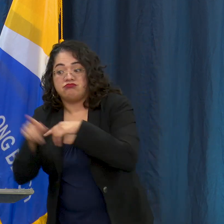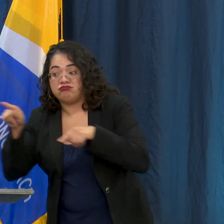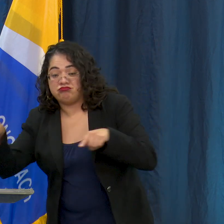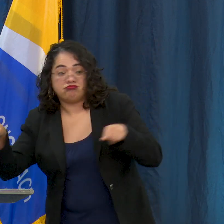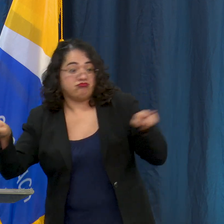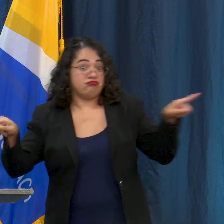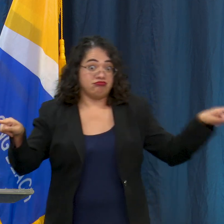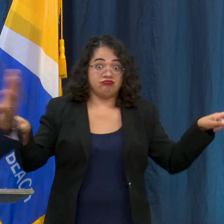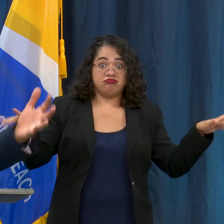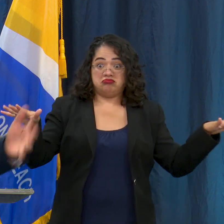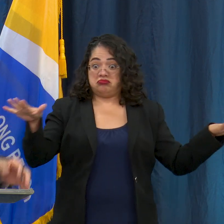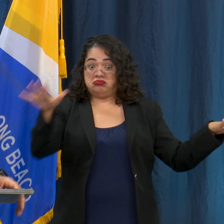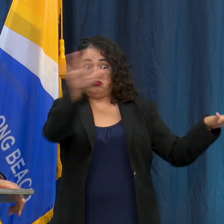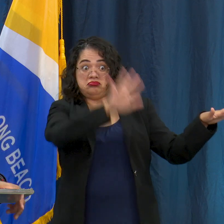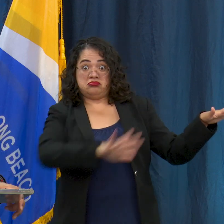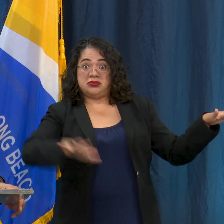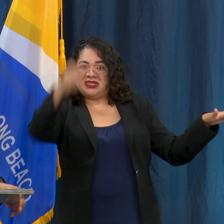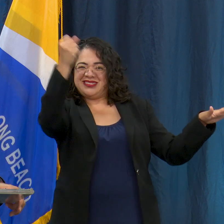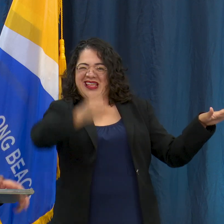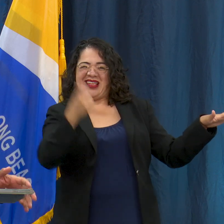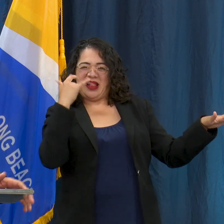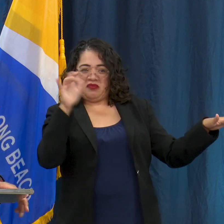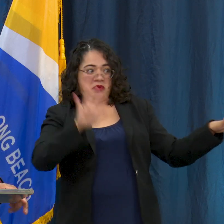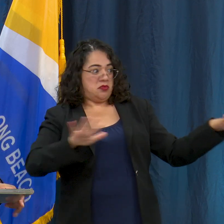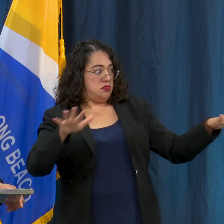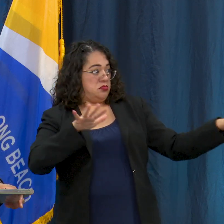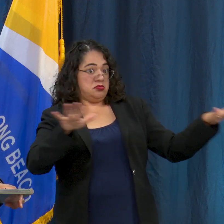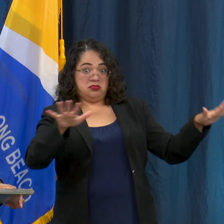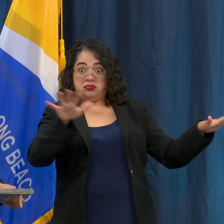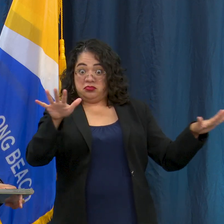beyond that to other neighboring counties across Southern California,